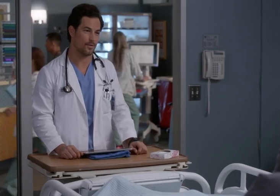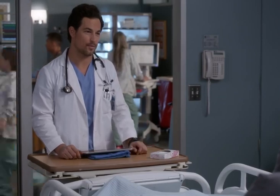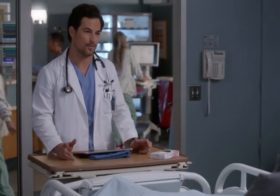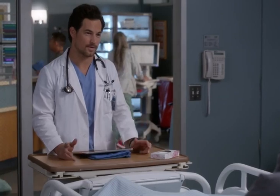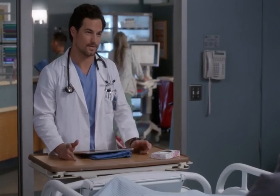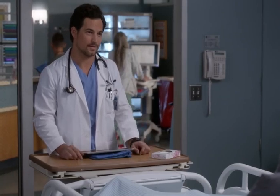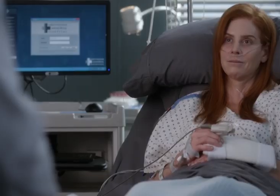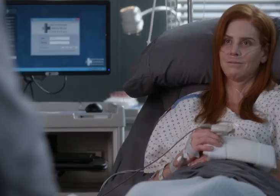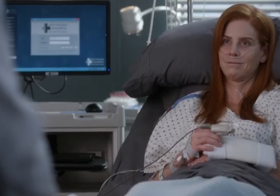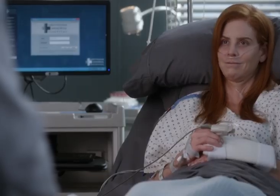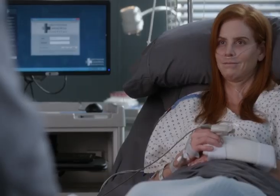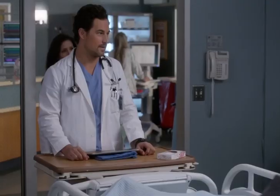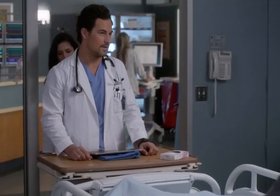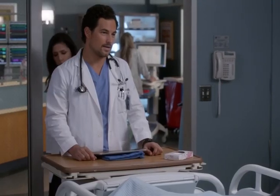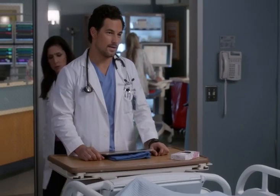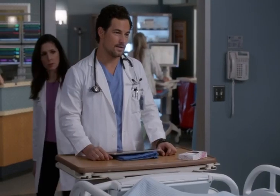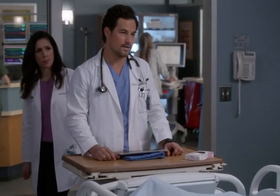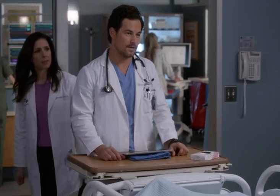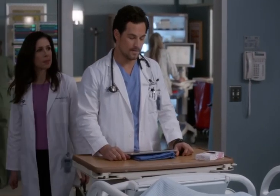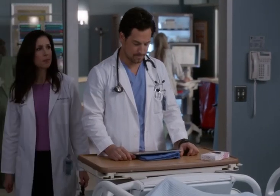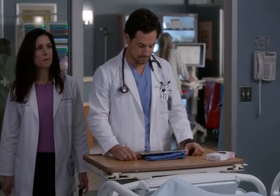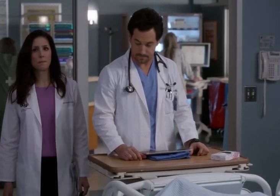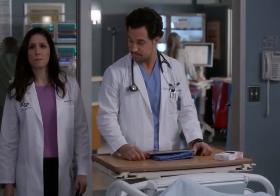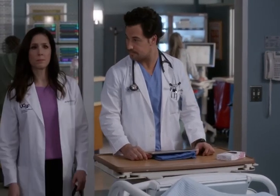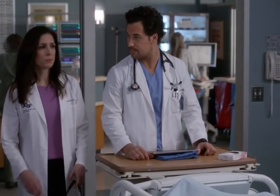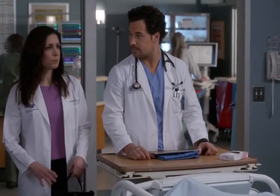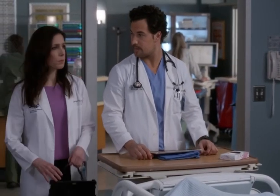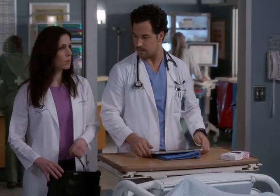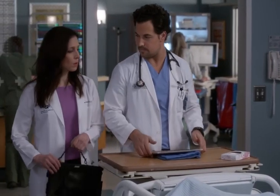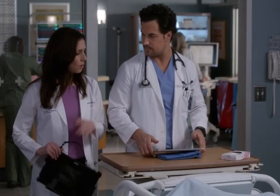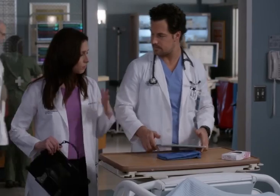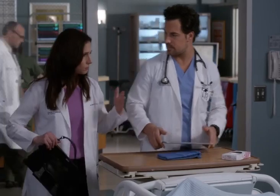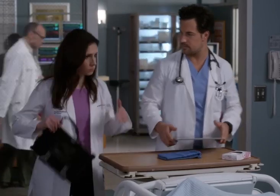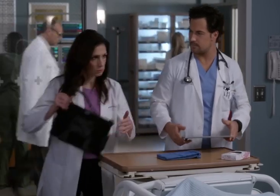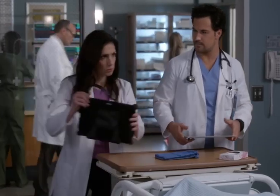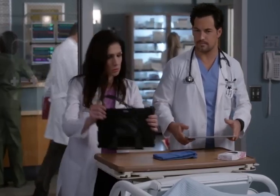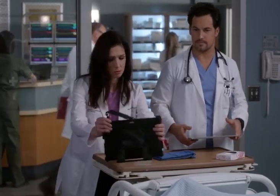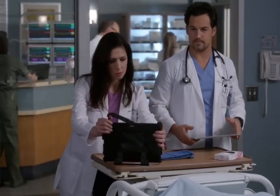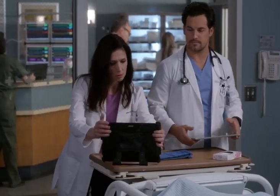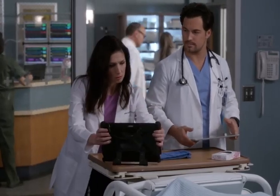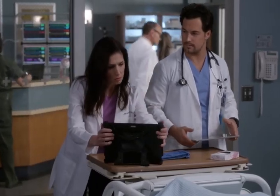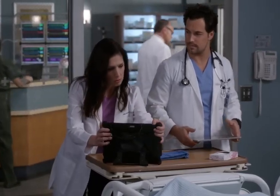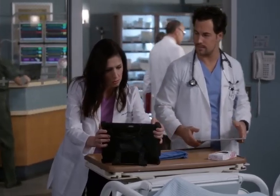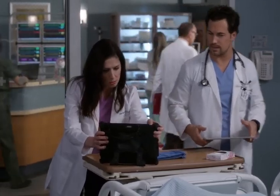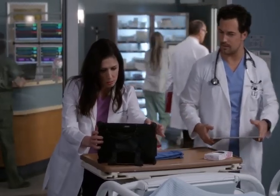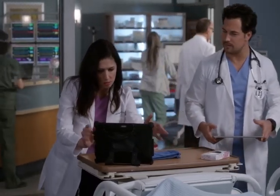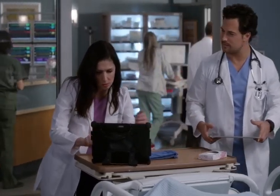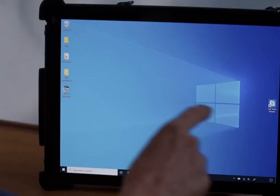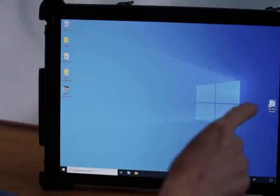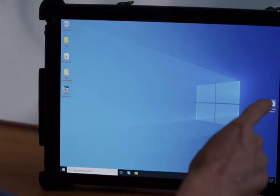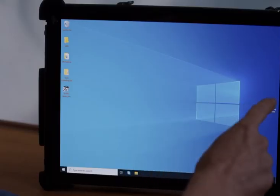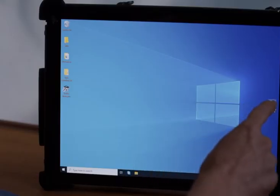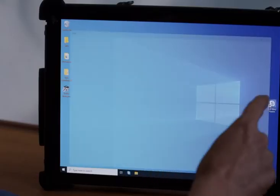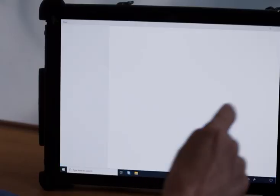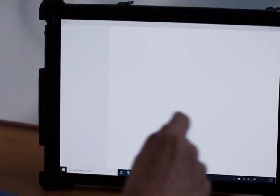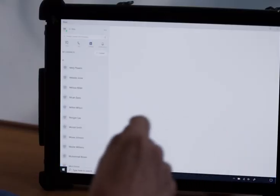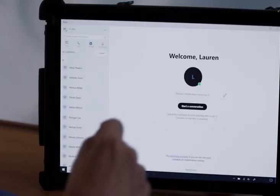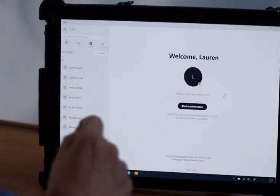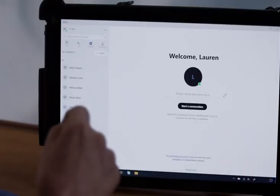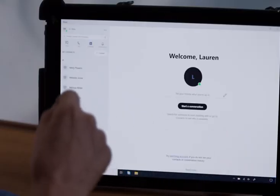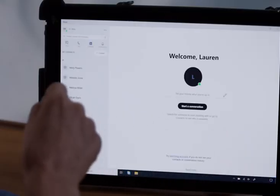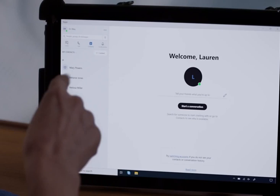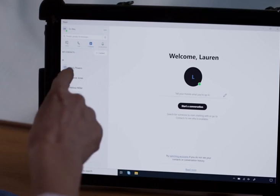in the whole Northwest. Can I help you? Excuse me?